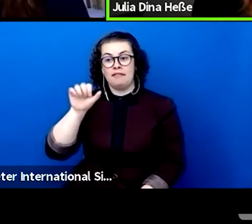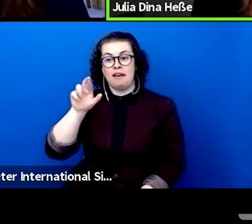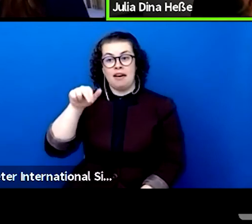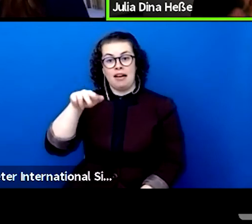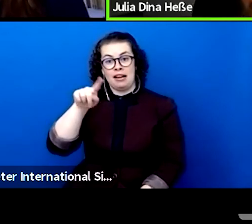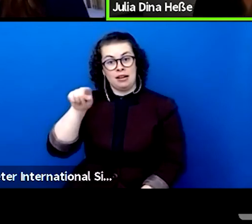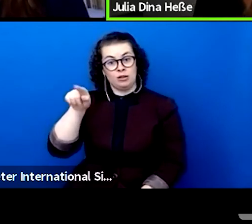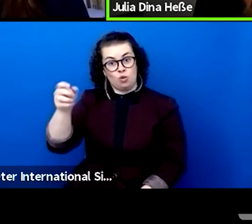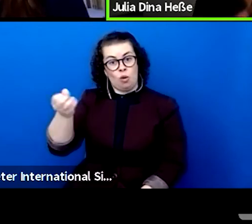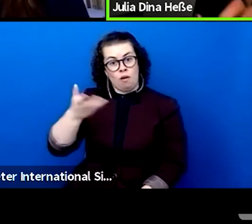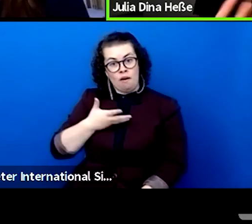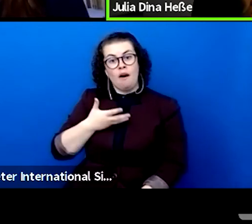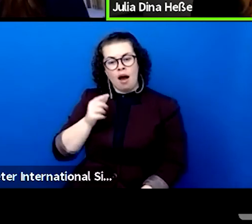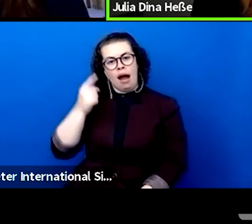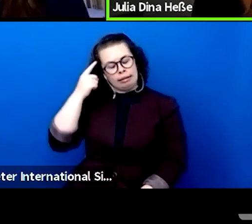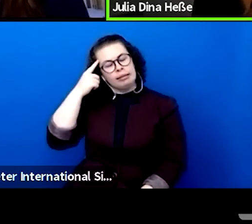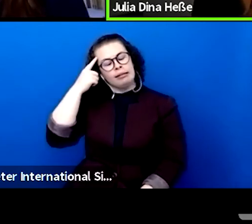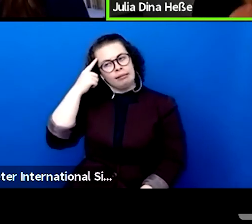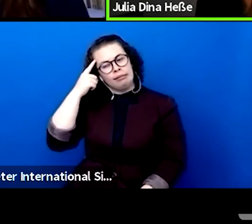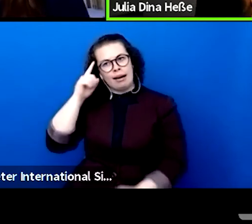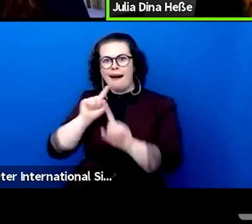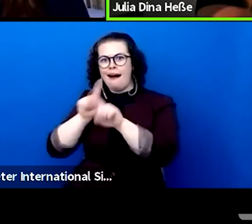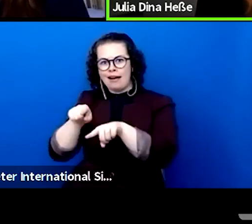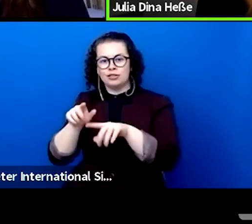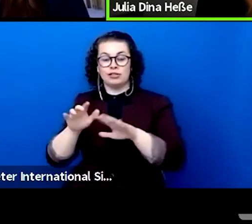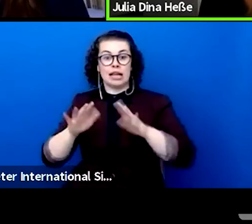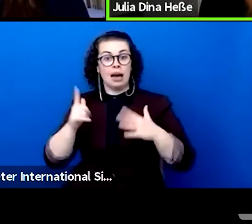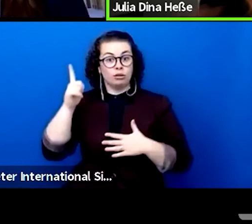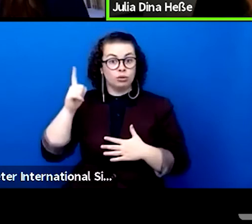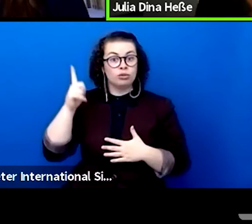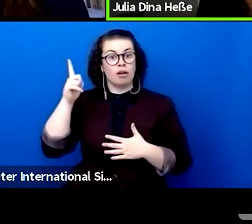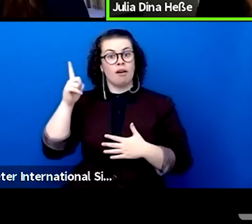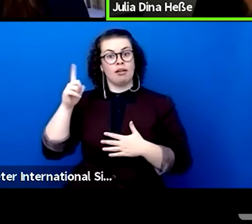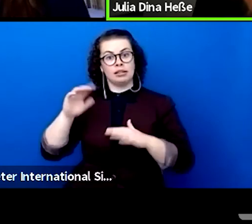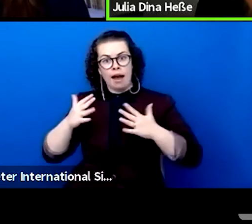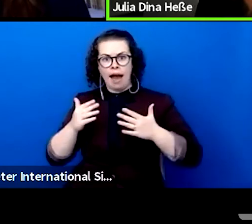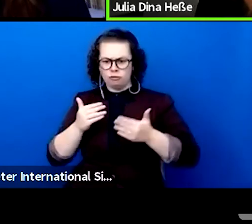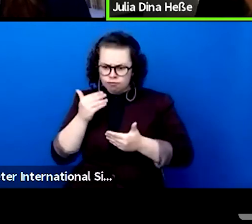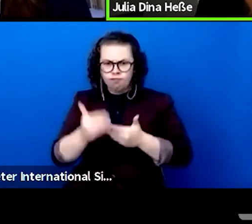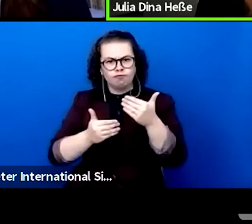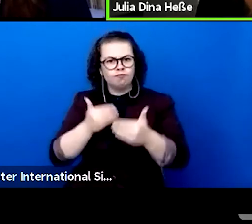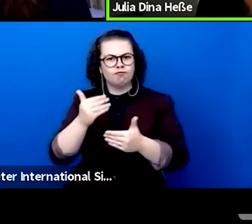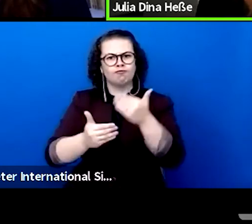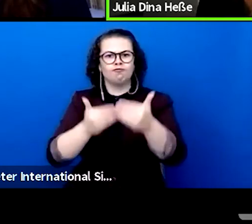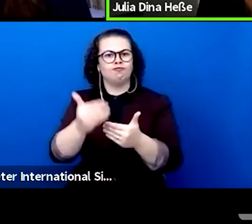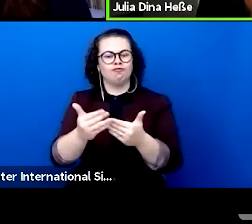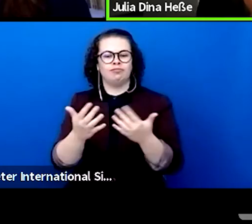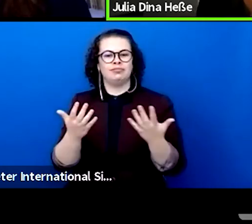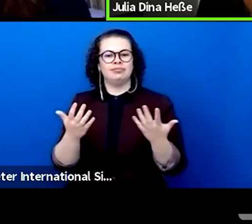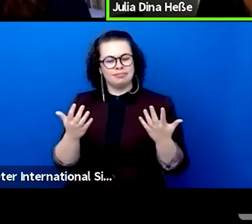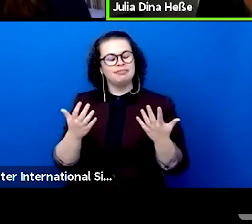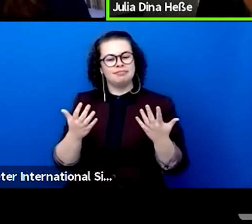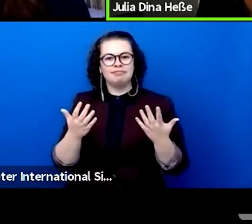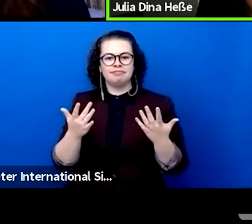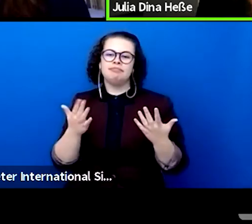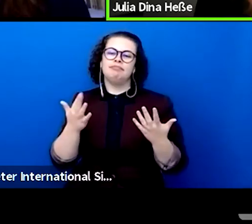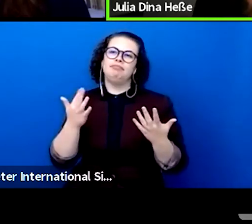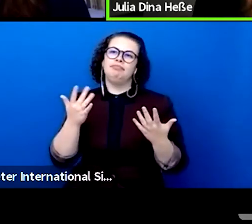to start, how to do this whole access thing if you don't, if you have no idea, if you have no